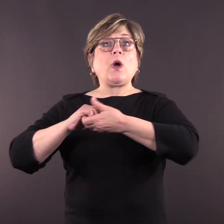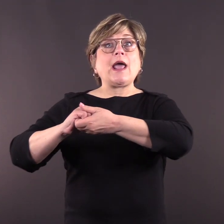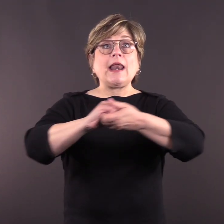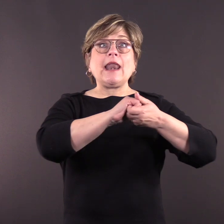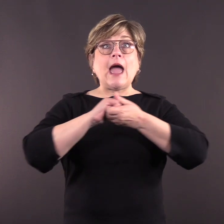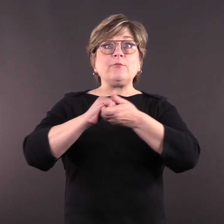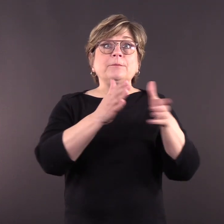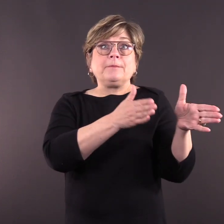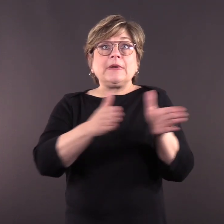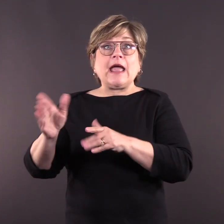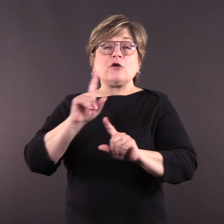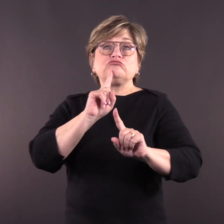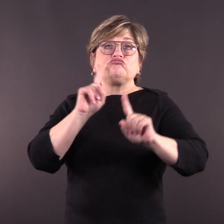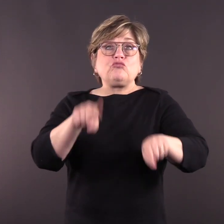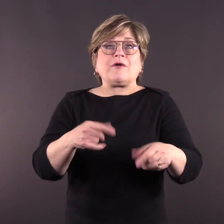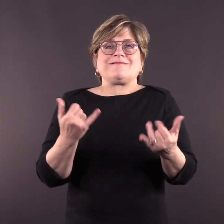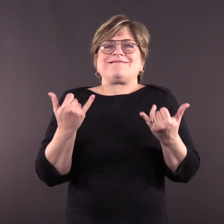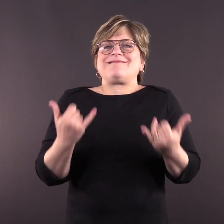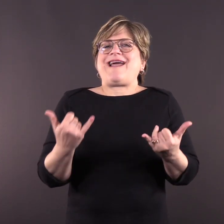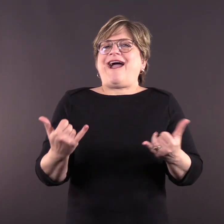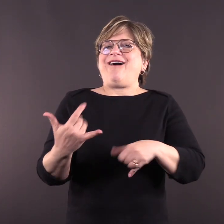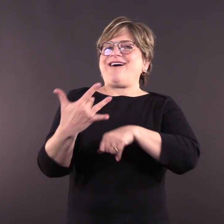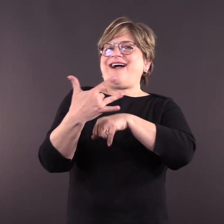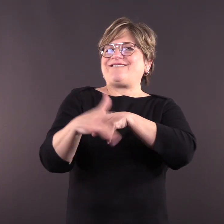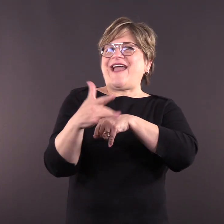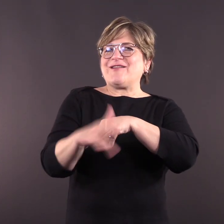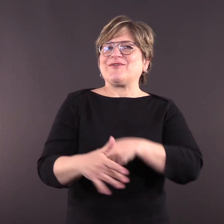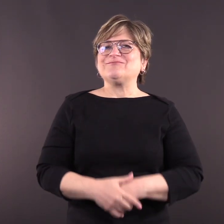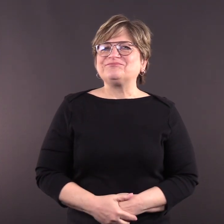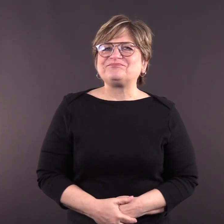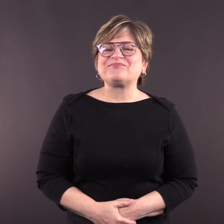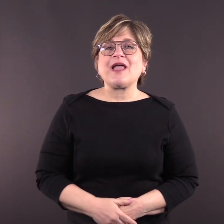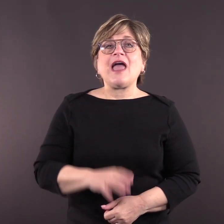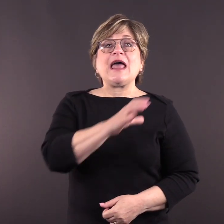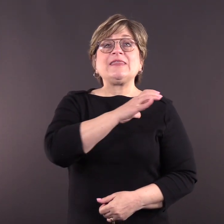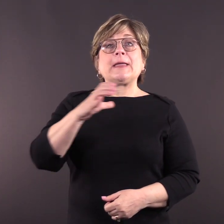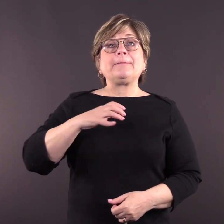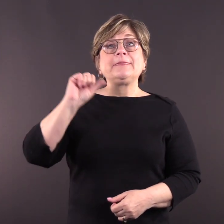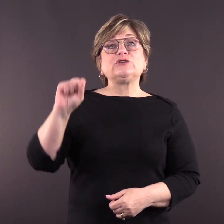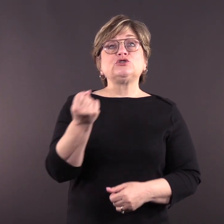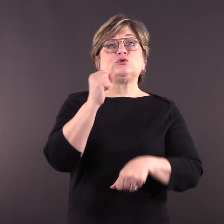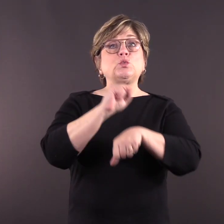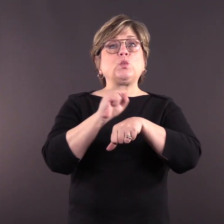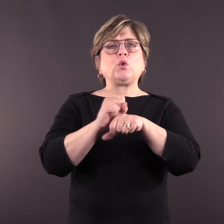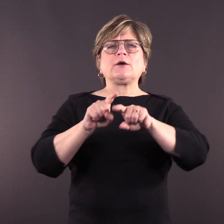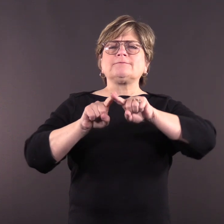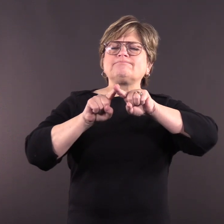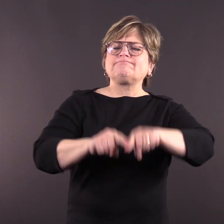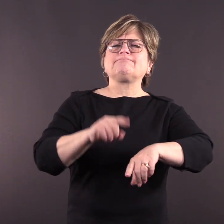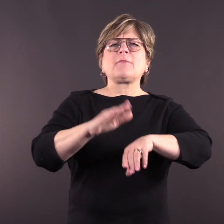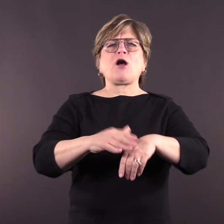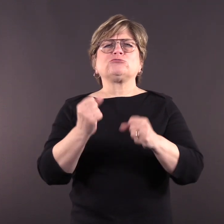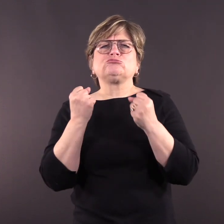The new 2025 Collaborative Plan report is now available! The Commission’s work